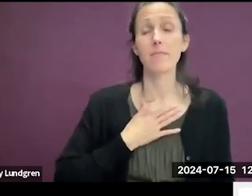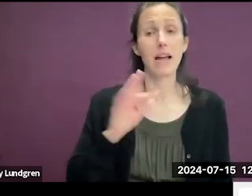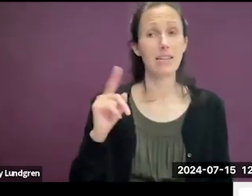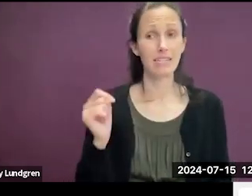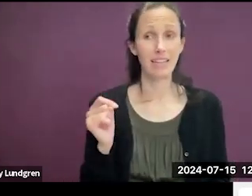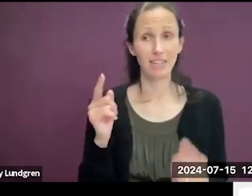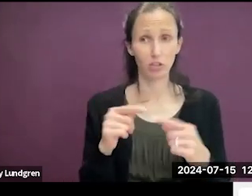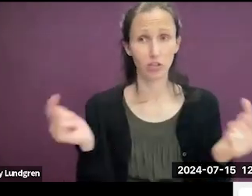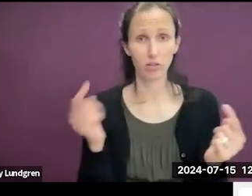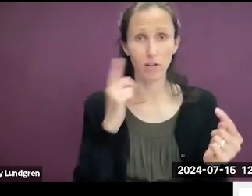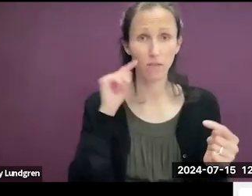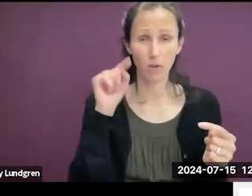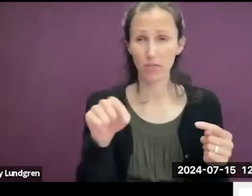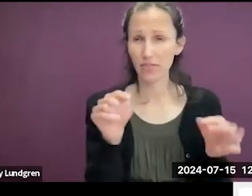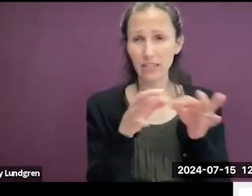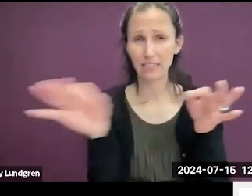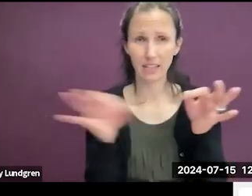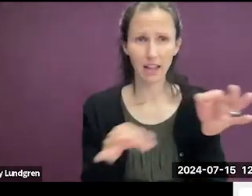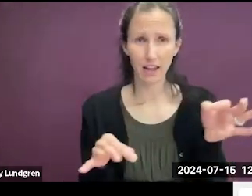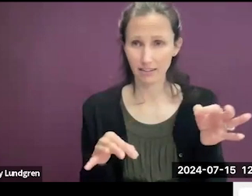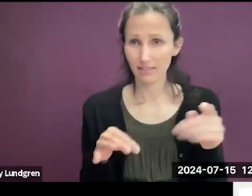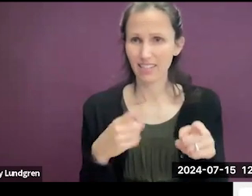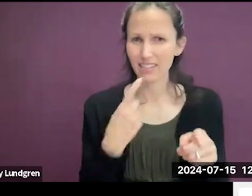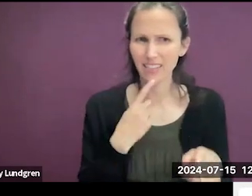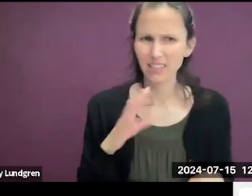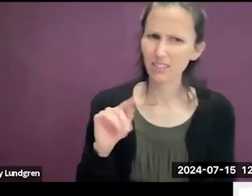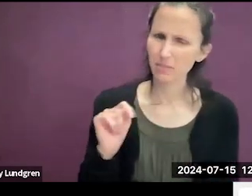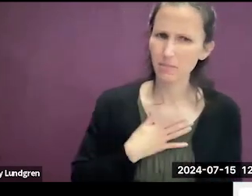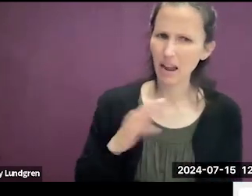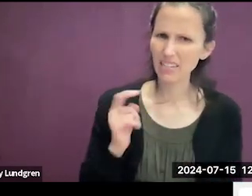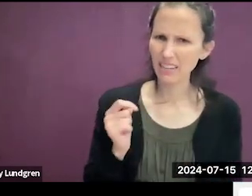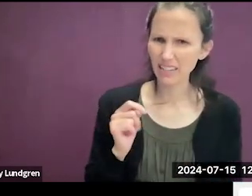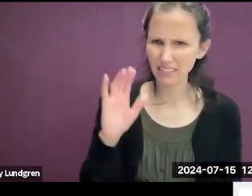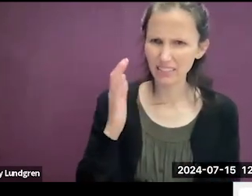if my text is difficult to read due to poor color contrast, how can I fix the issue?